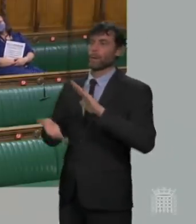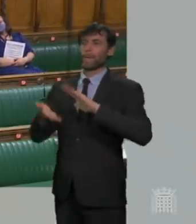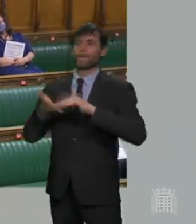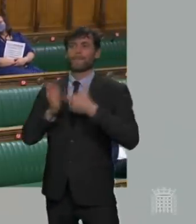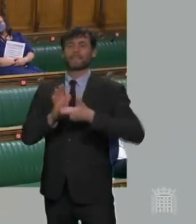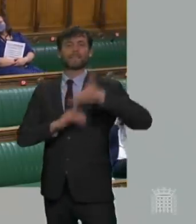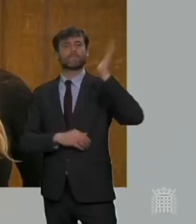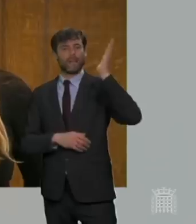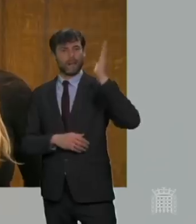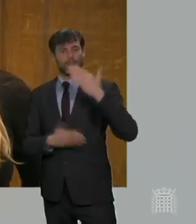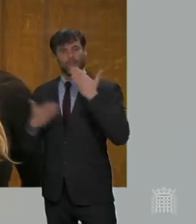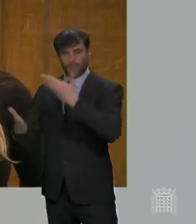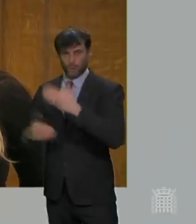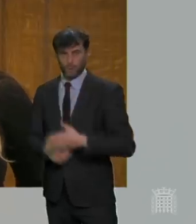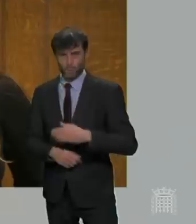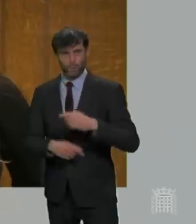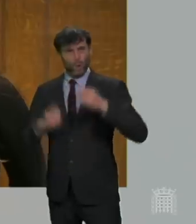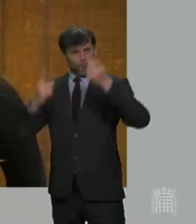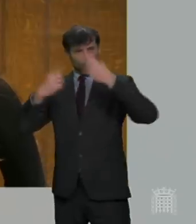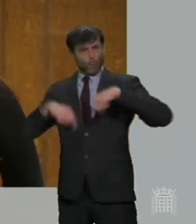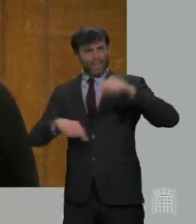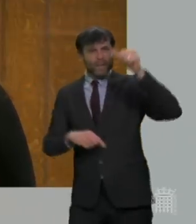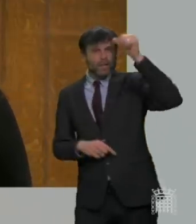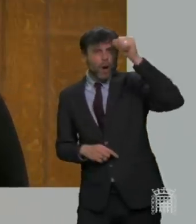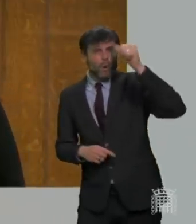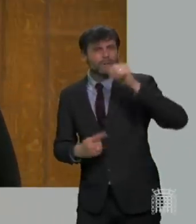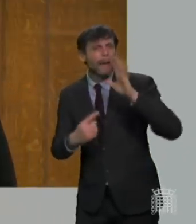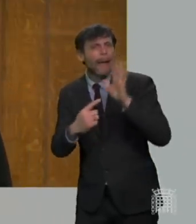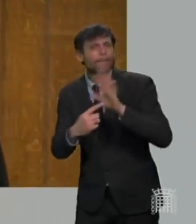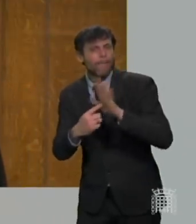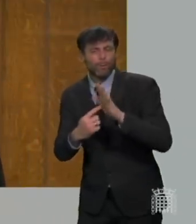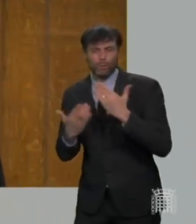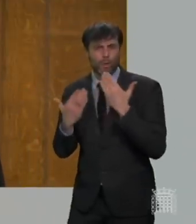people who have looked after our vulnerable loved ones over the past year when we have been unable